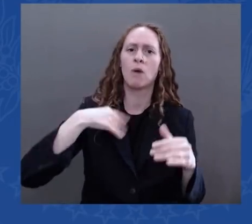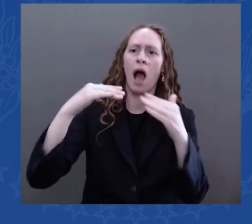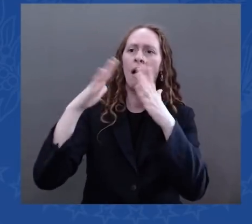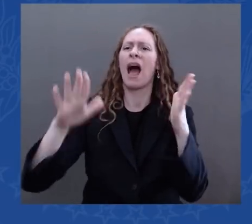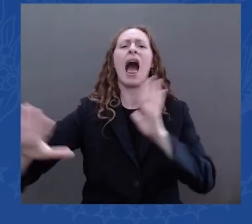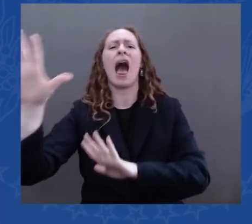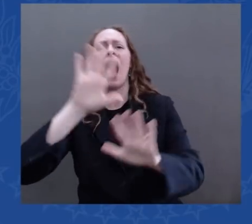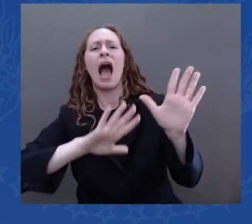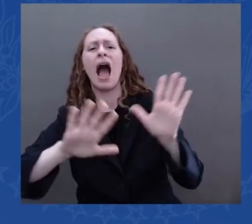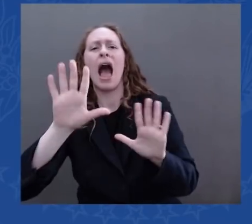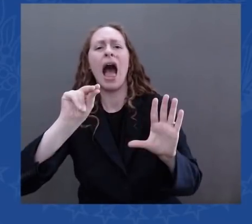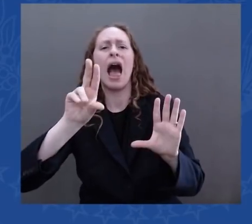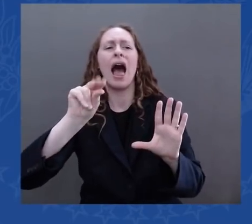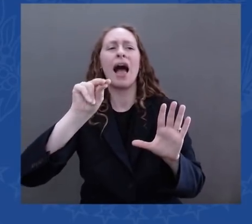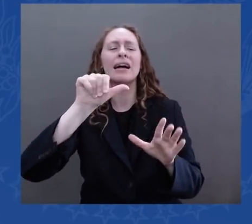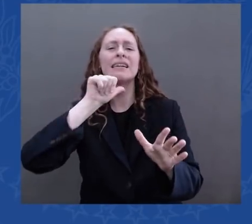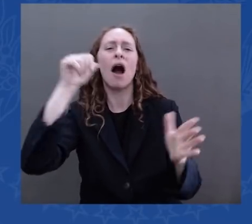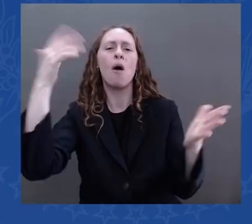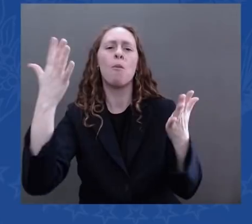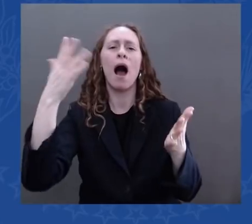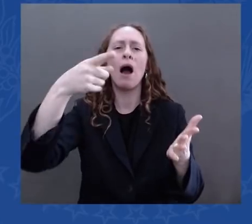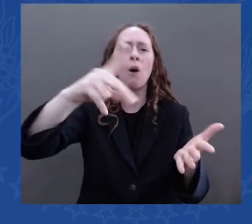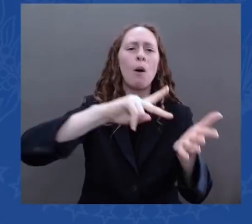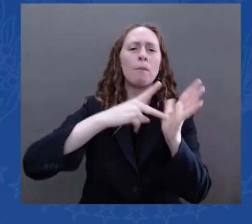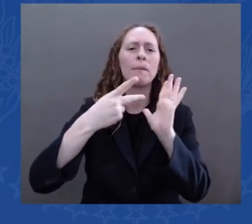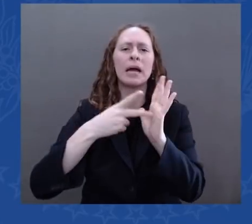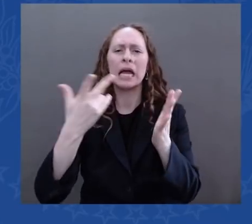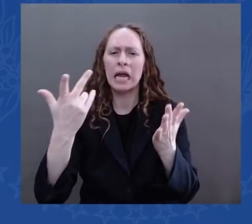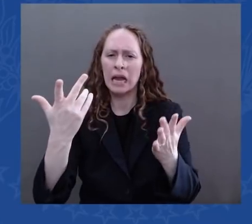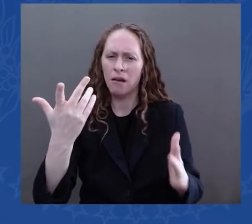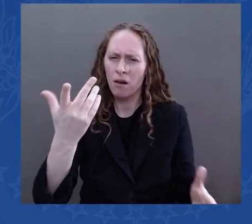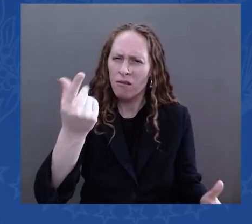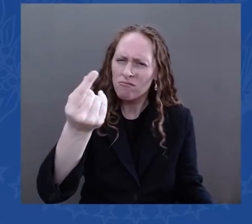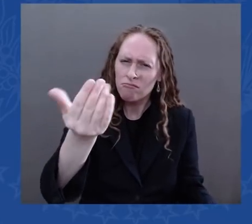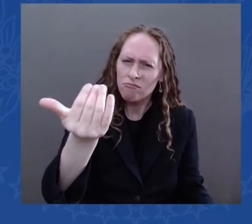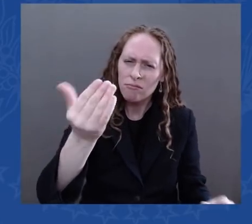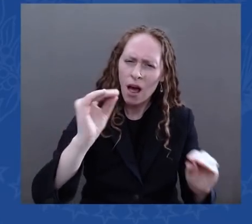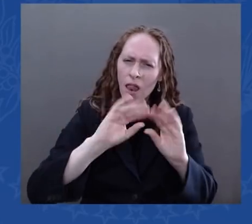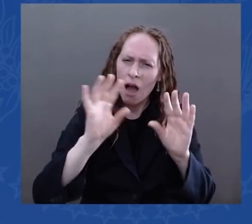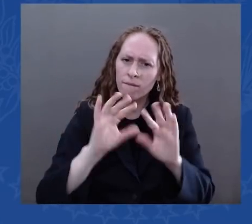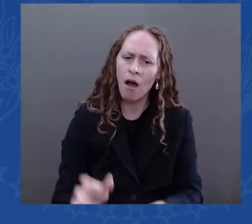The fact of the matter is I was expressing the moral outrage I felt toward the way Putin is dealing,